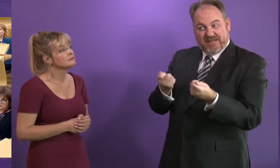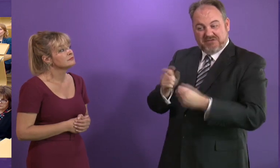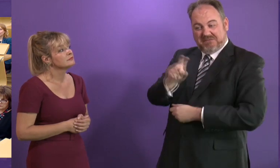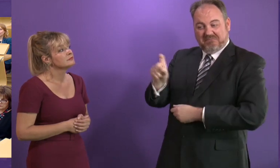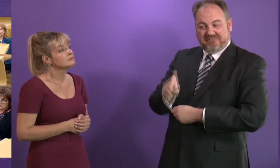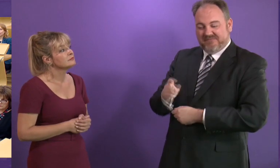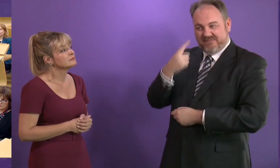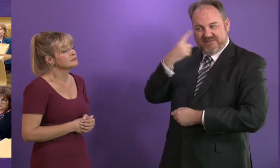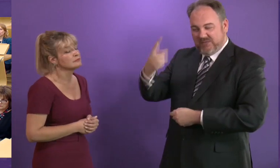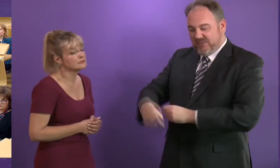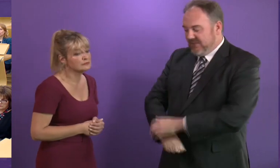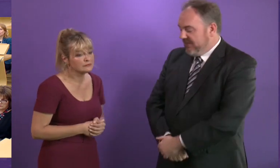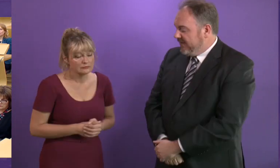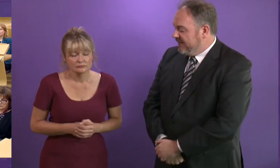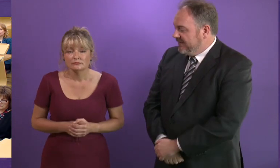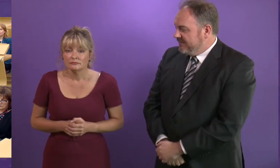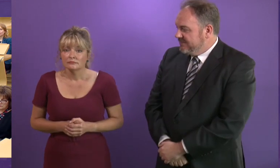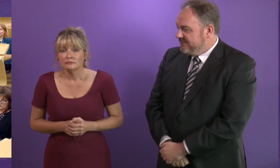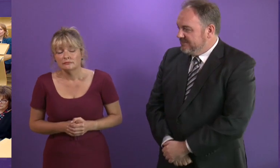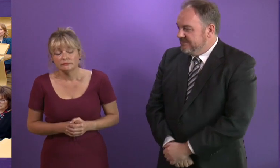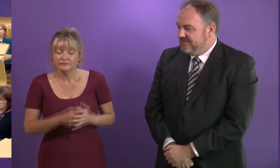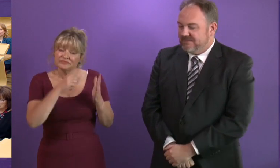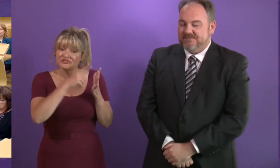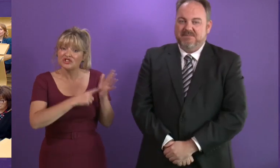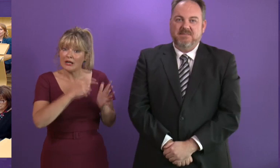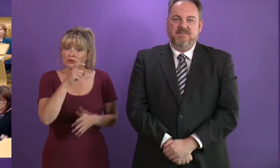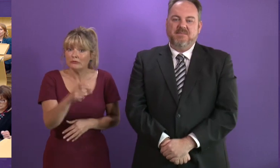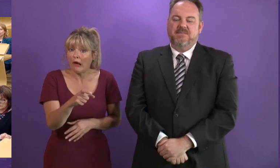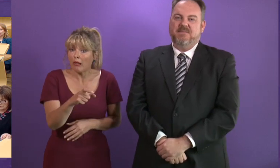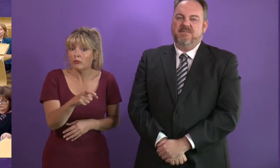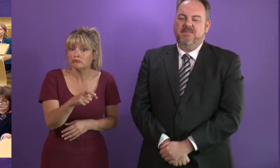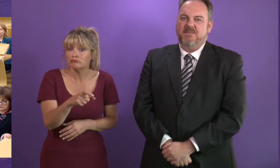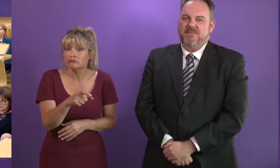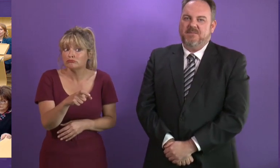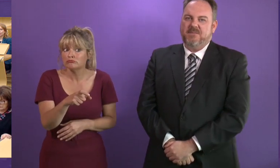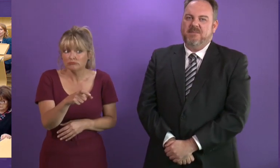Jackson Carlaw is able to hold this Government to account. He is rightly able to do that